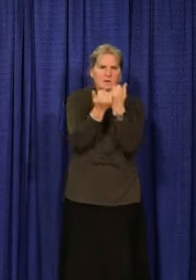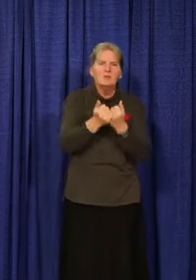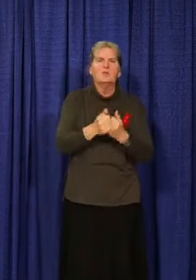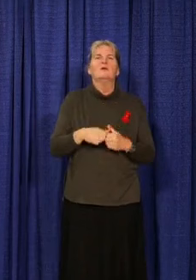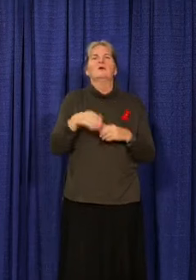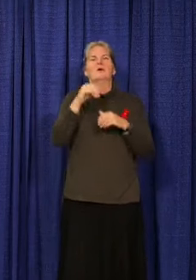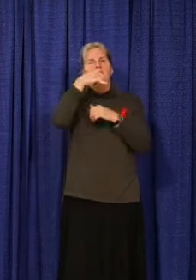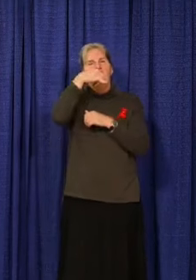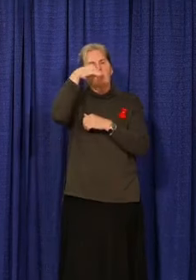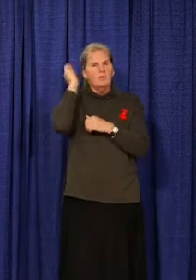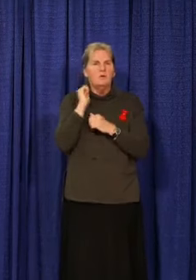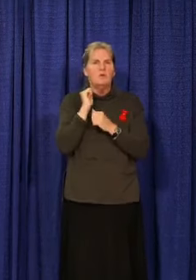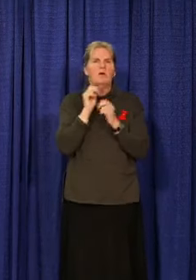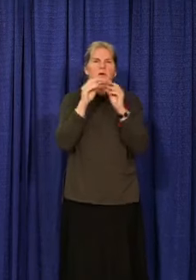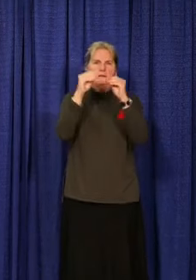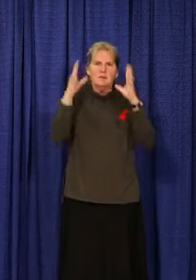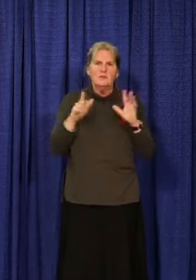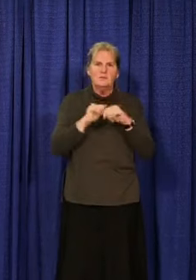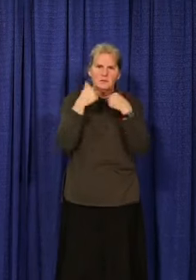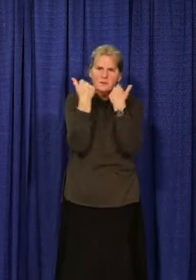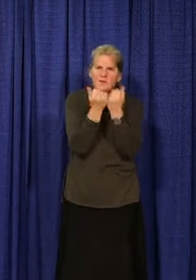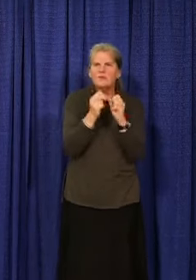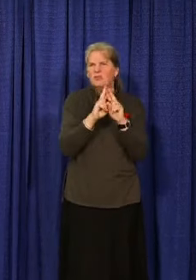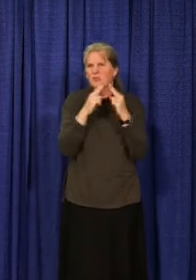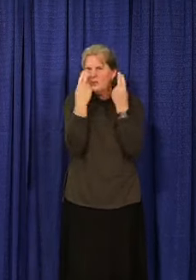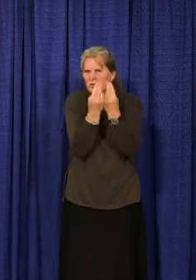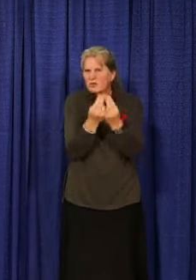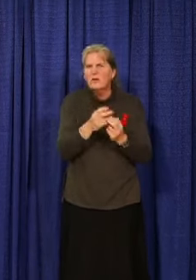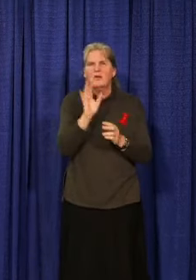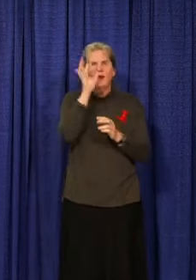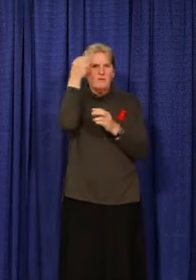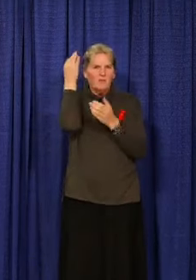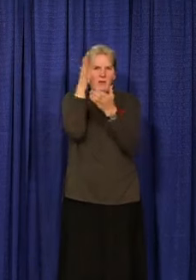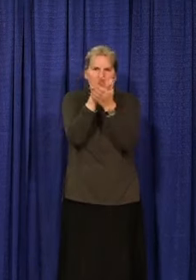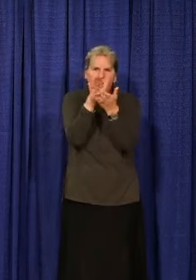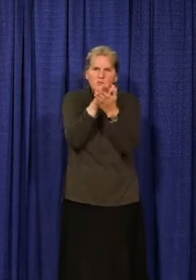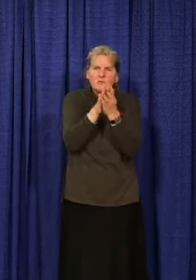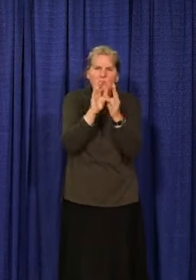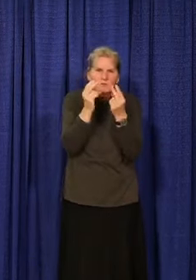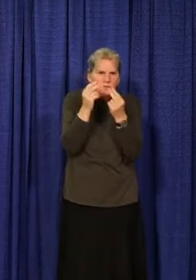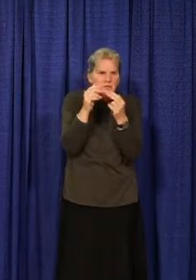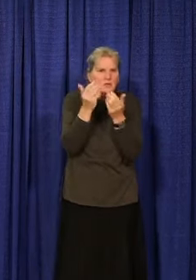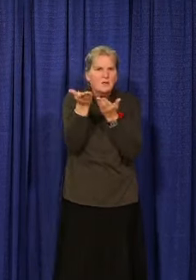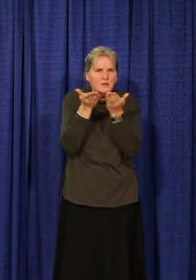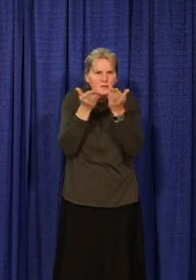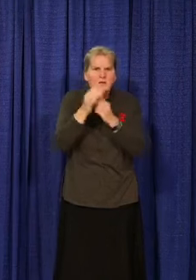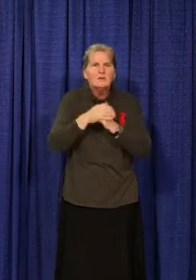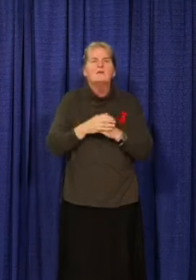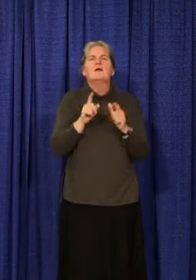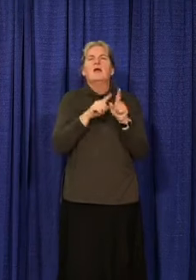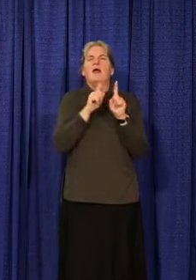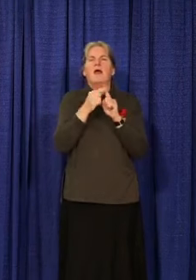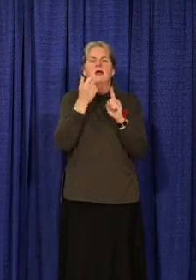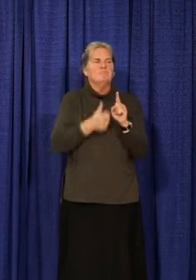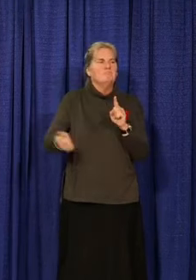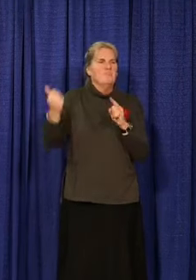the Yukon teachers Association, and the Chief Medical Officer of